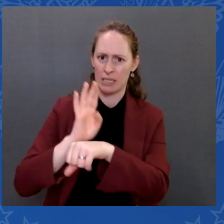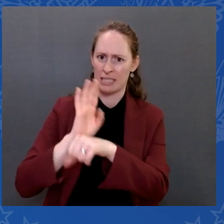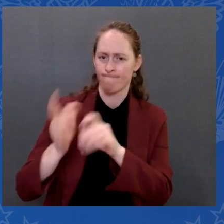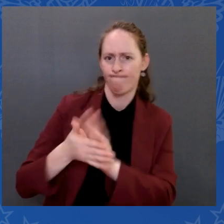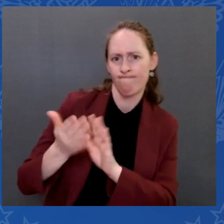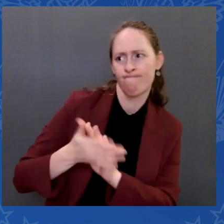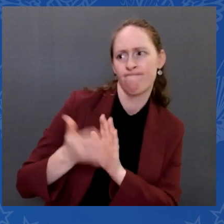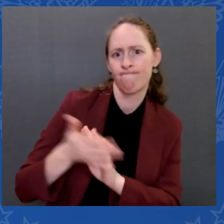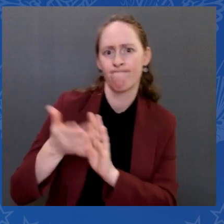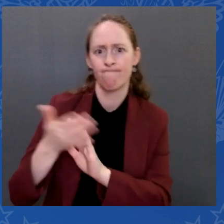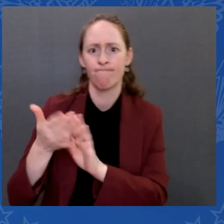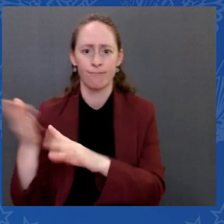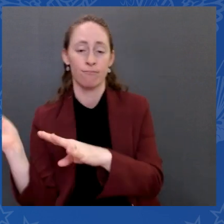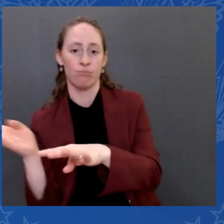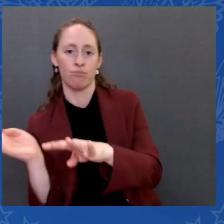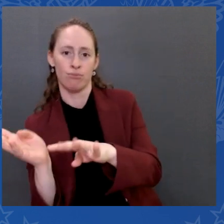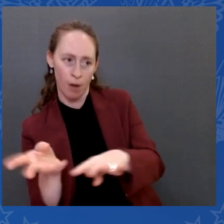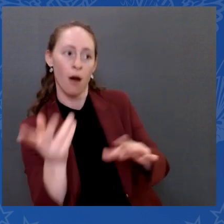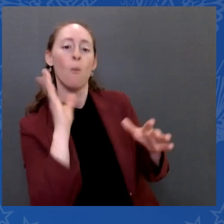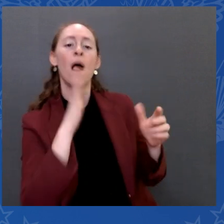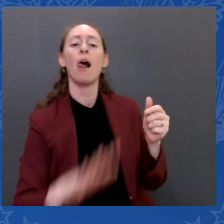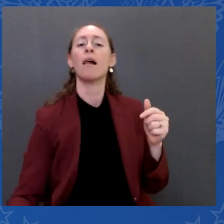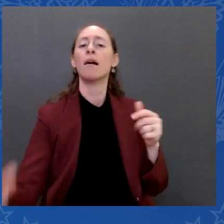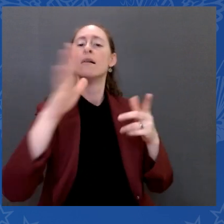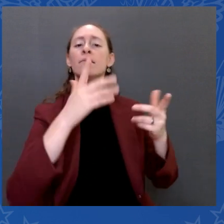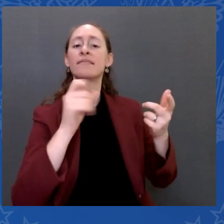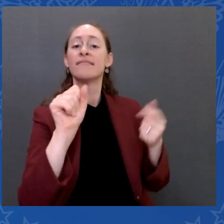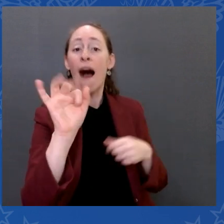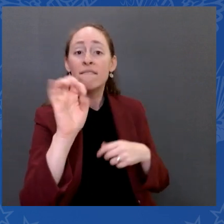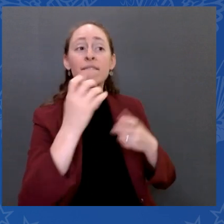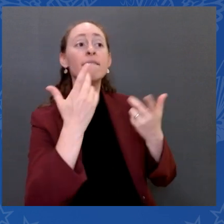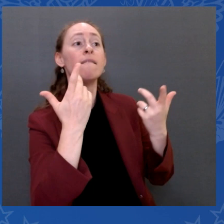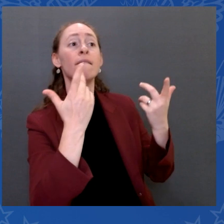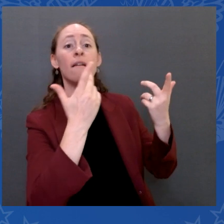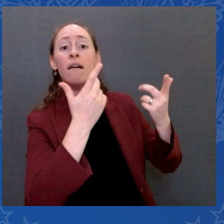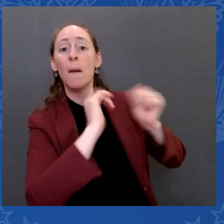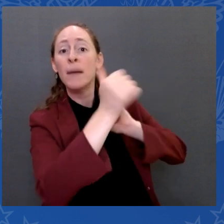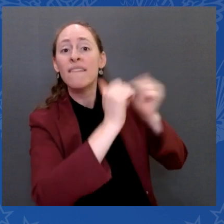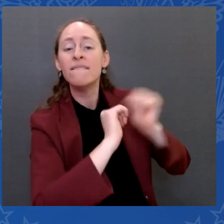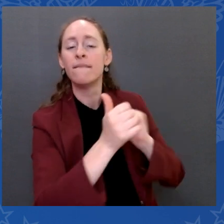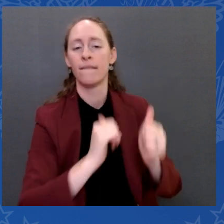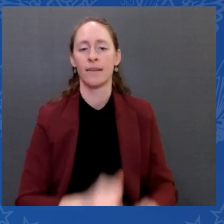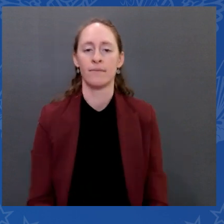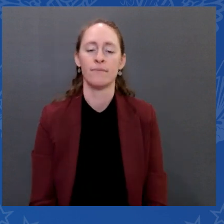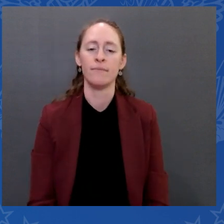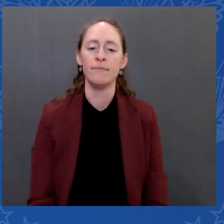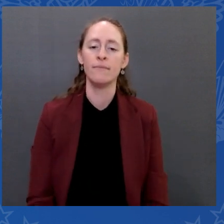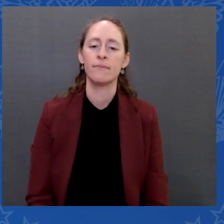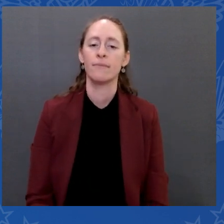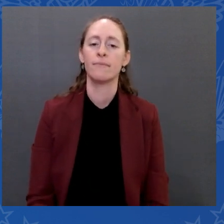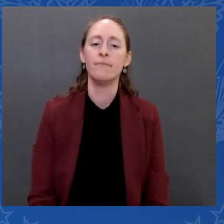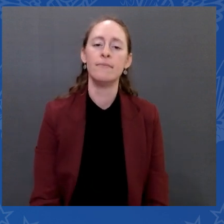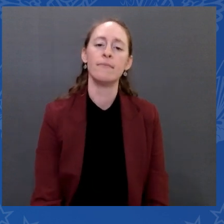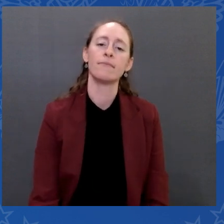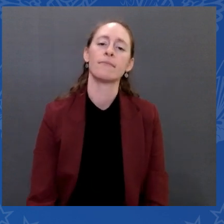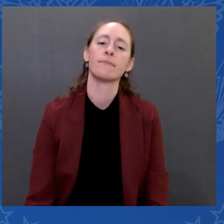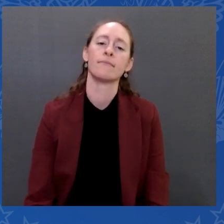we've got adequate access, largely, to the semiconductors that we need to produce what was being done today, Mr. President.